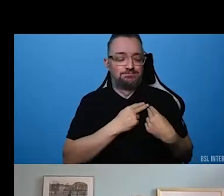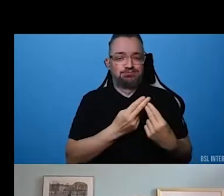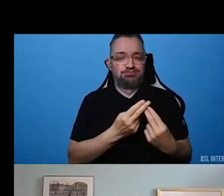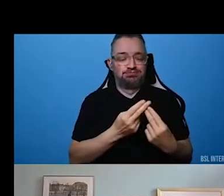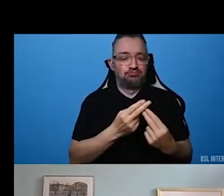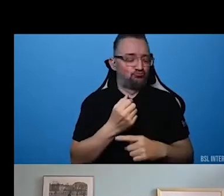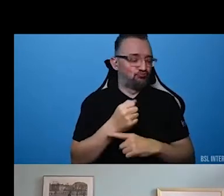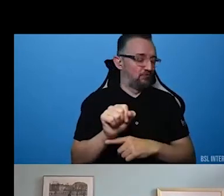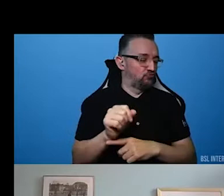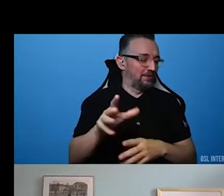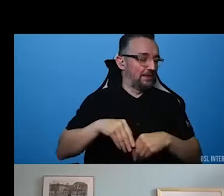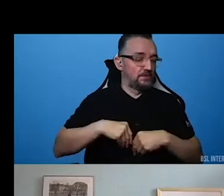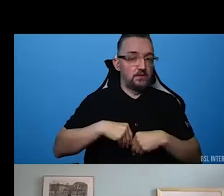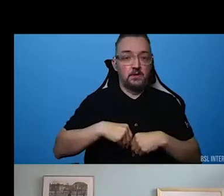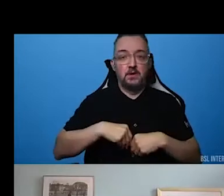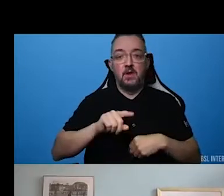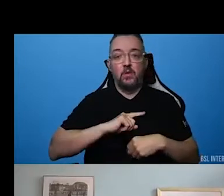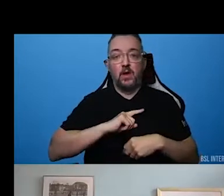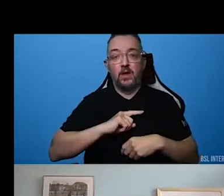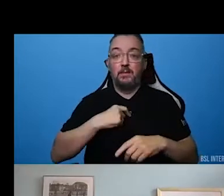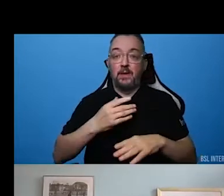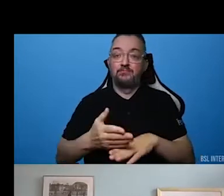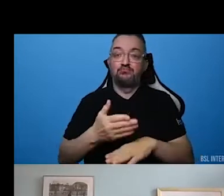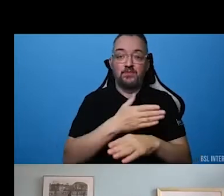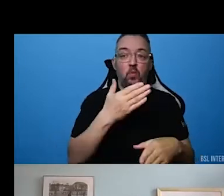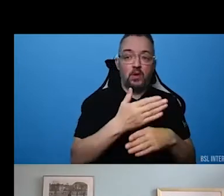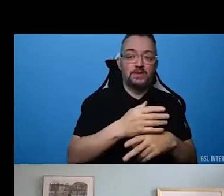because if I reflect now on my previous work, I see that it was often less the case